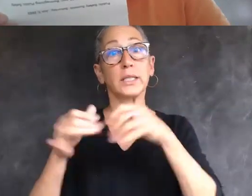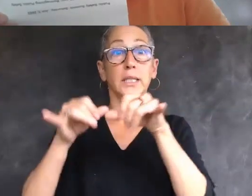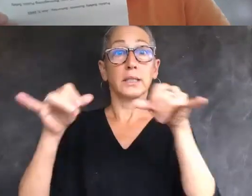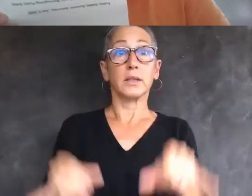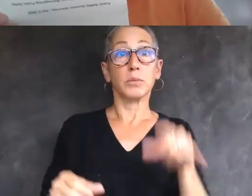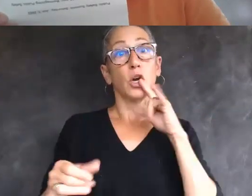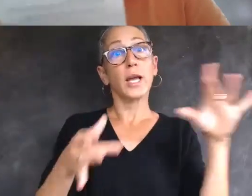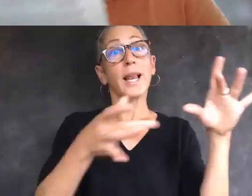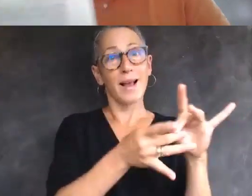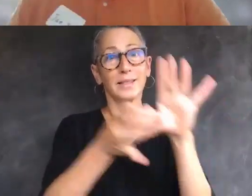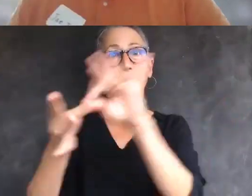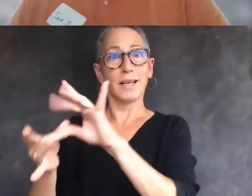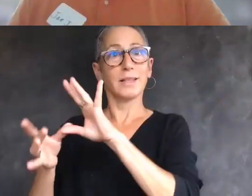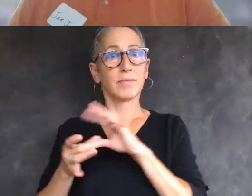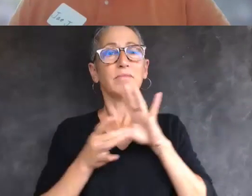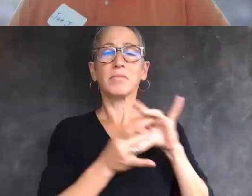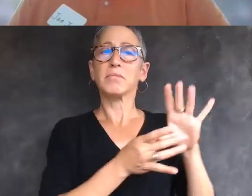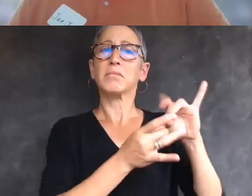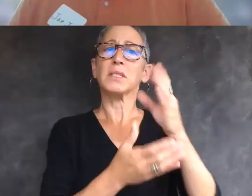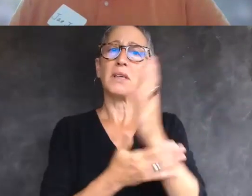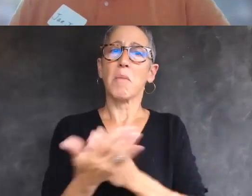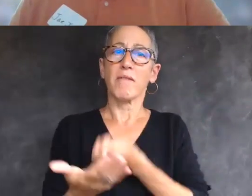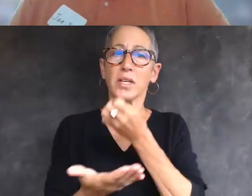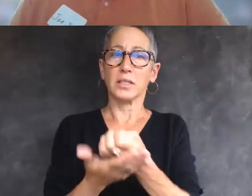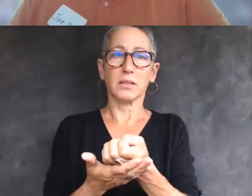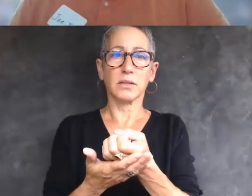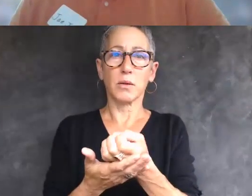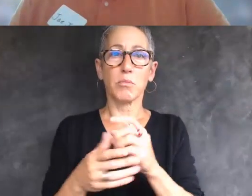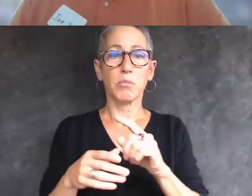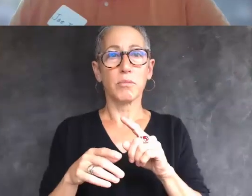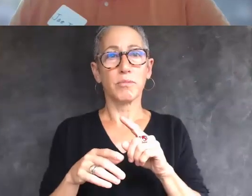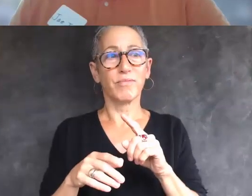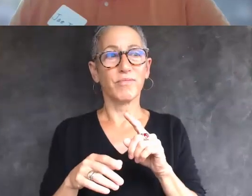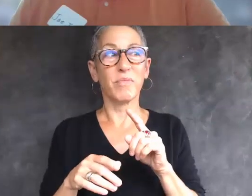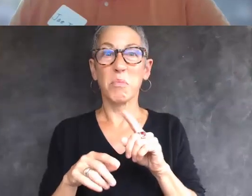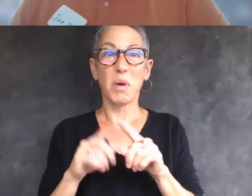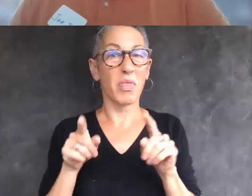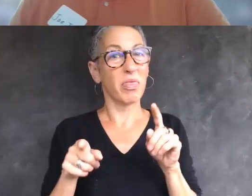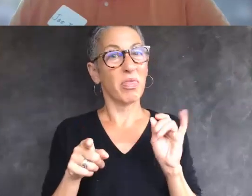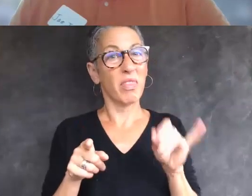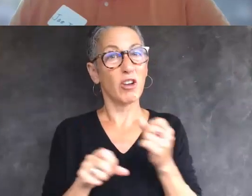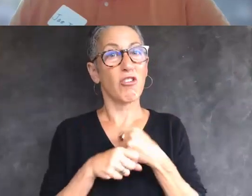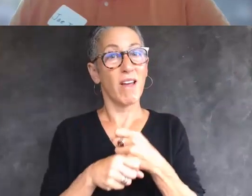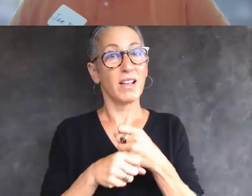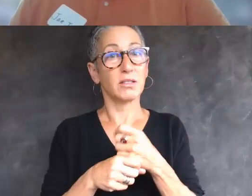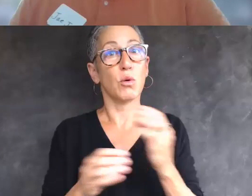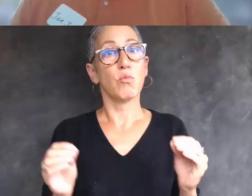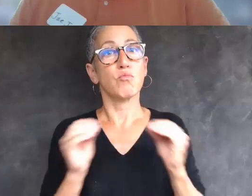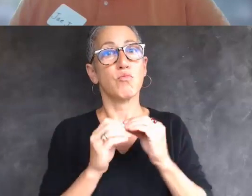harm and are part of institutions that create more damage in communities. They create less safety in communities.